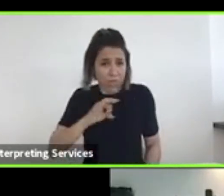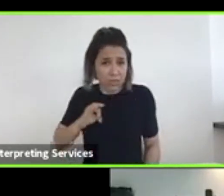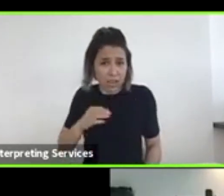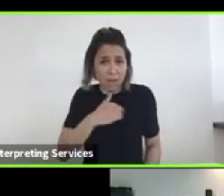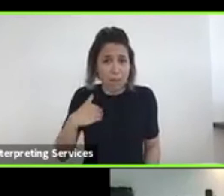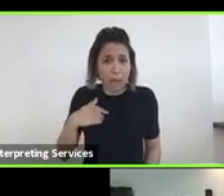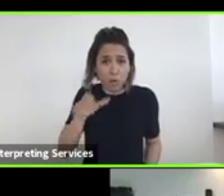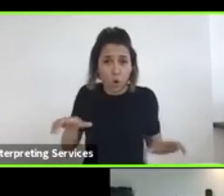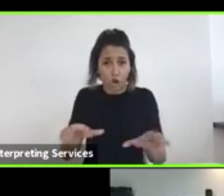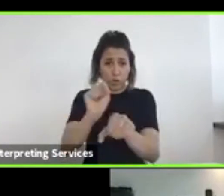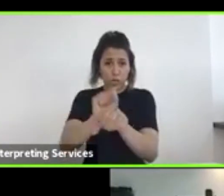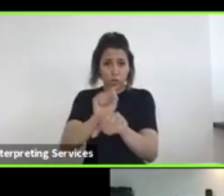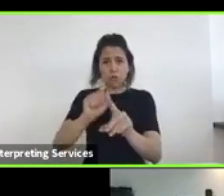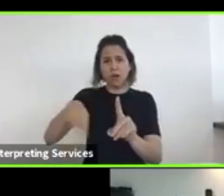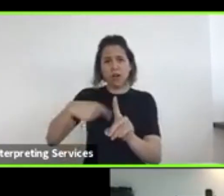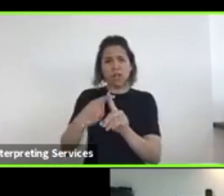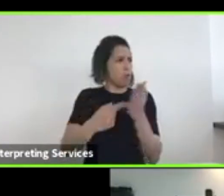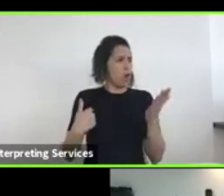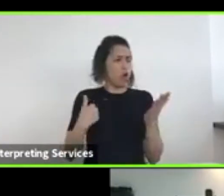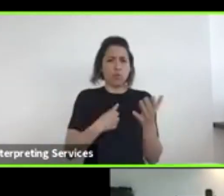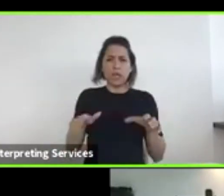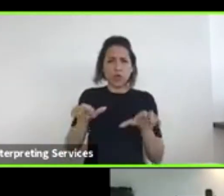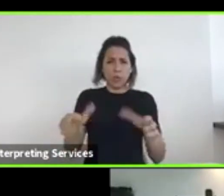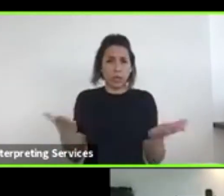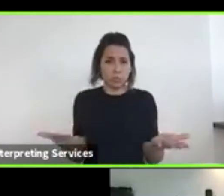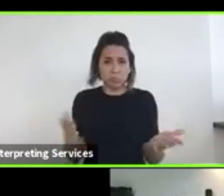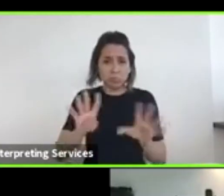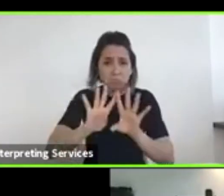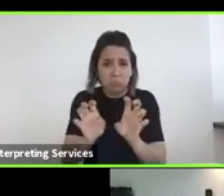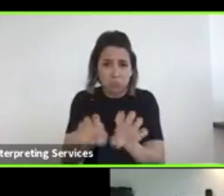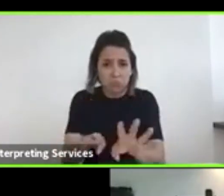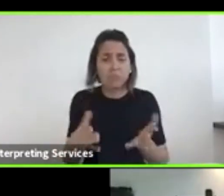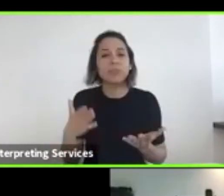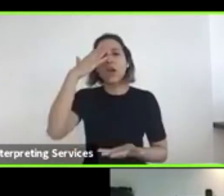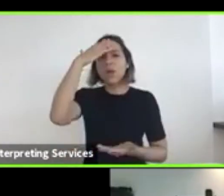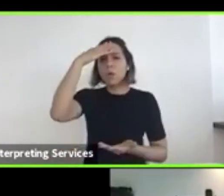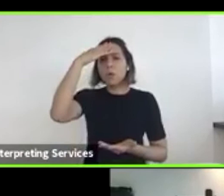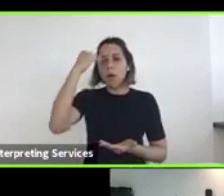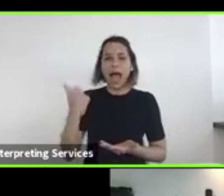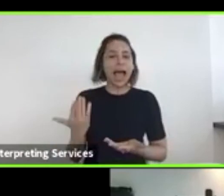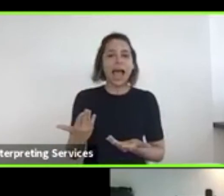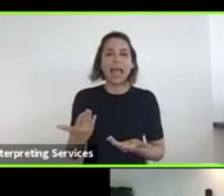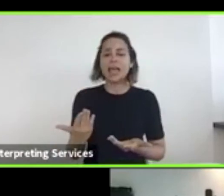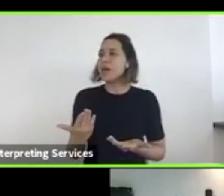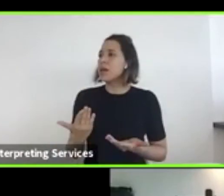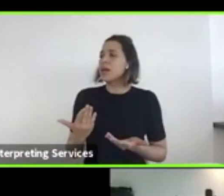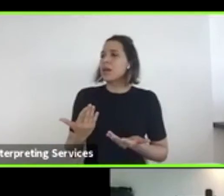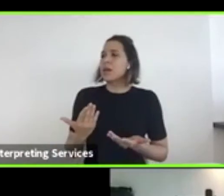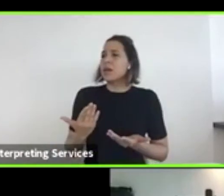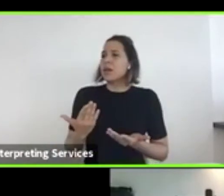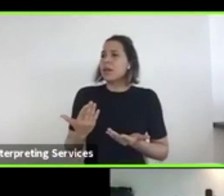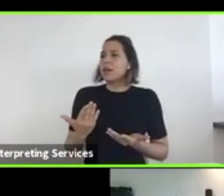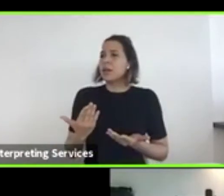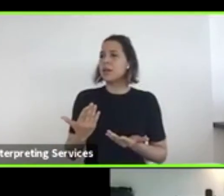THEN WHAT ARE WE DOING? FIRST, IF ANY, DANCE COMMUNITY THAT